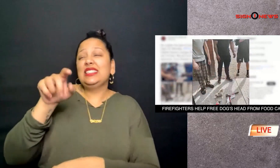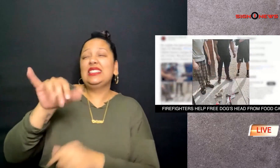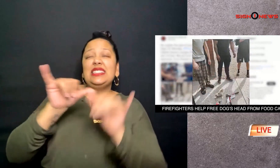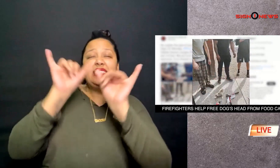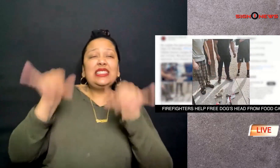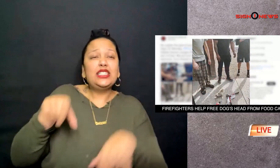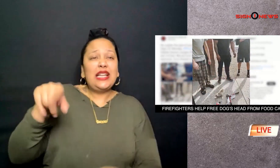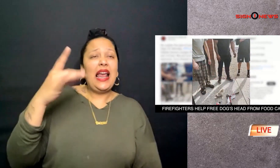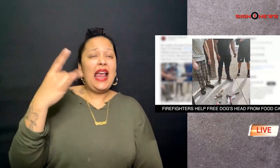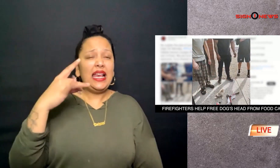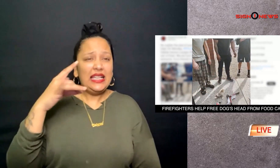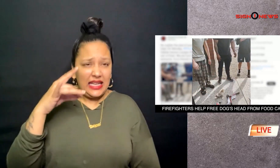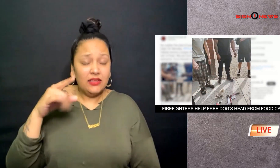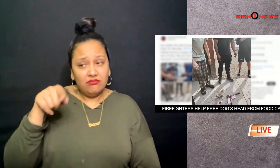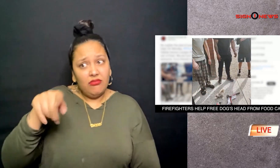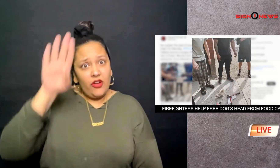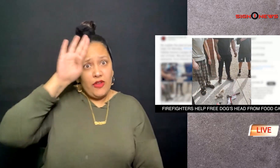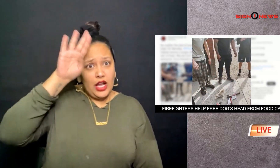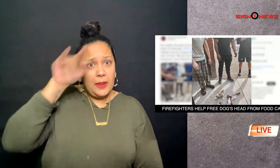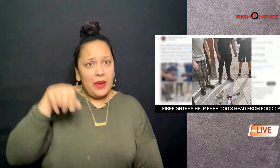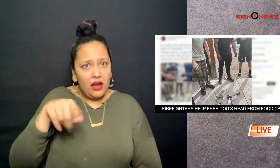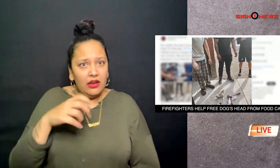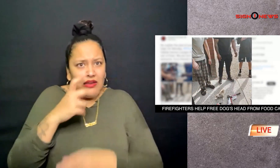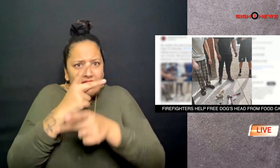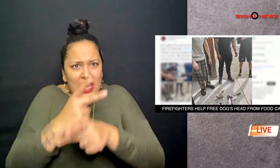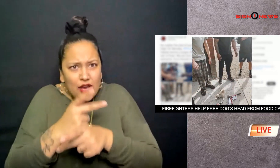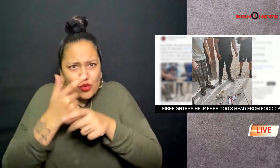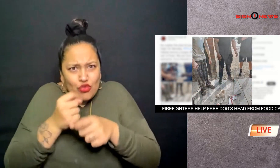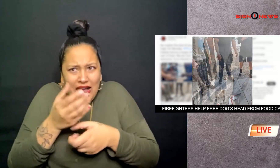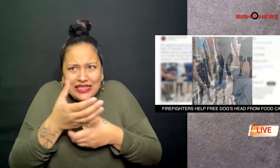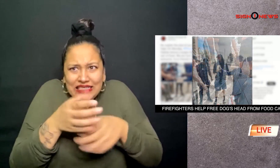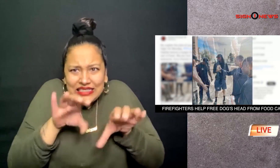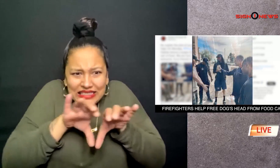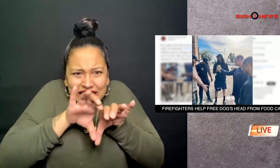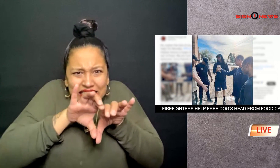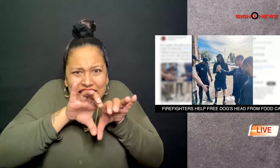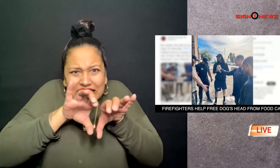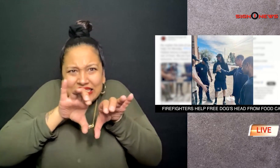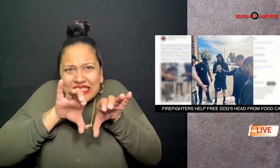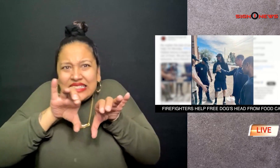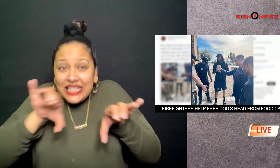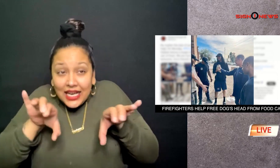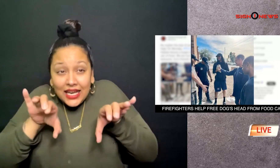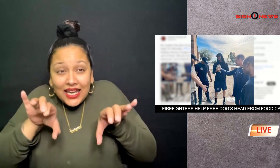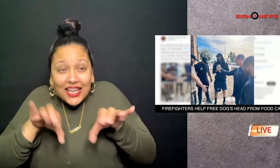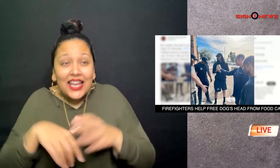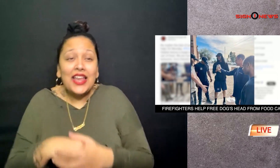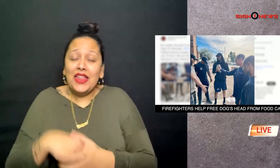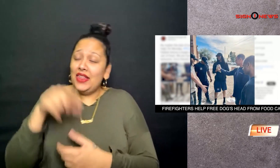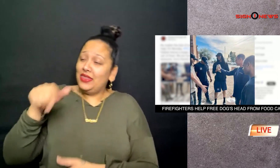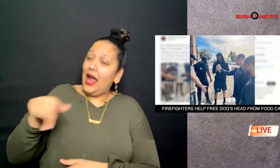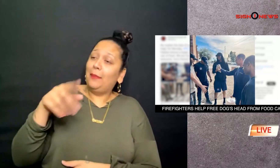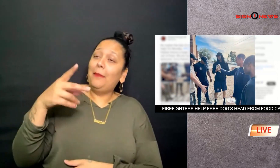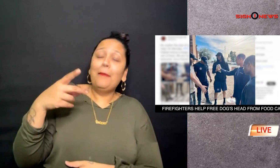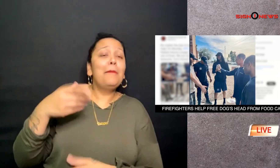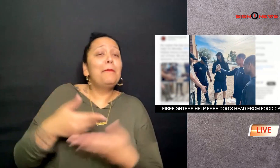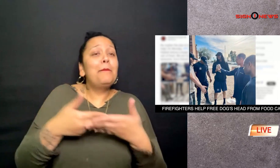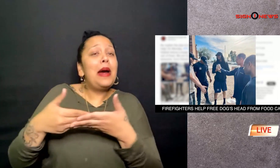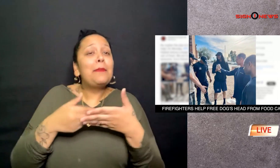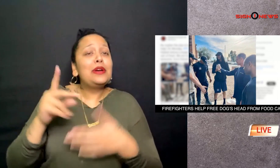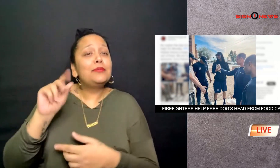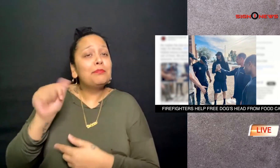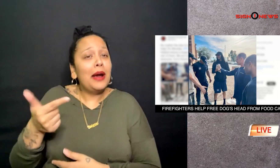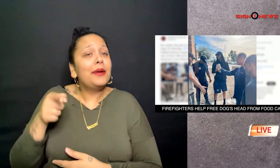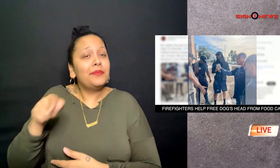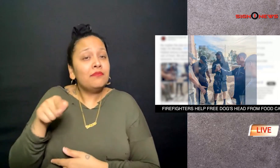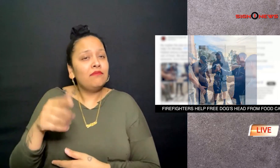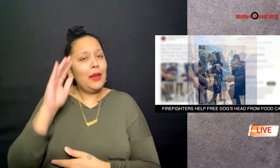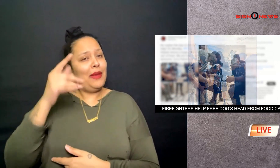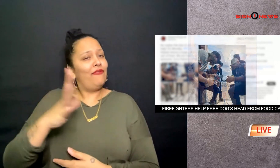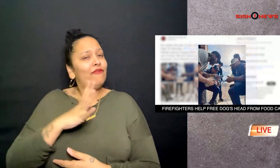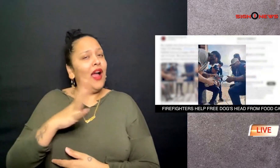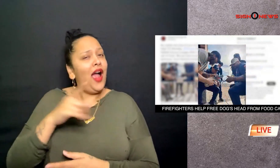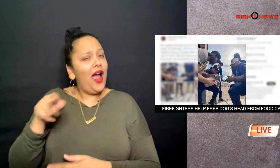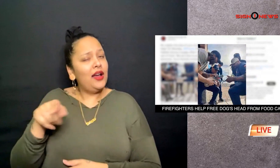18 firefighters were able to carefully get the can off the puppy appears to be fine and